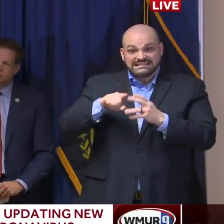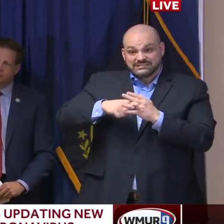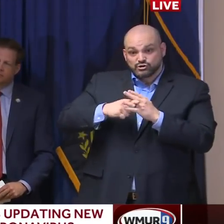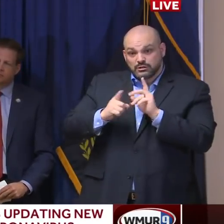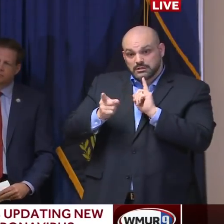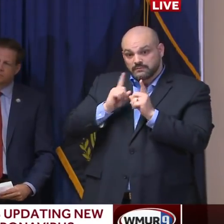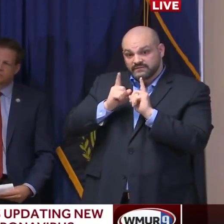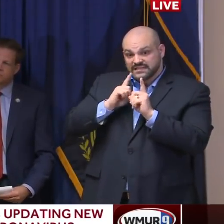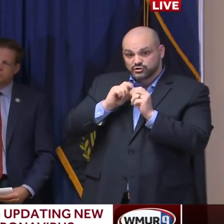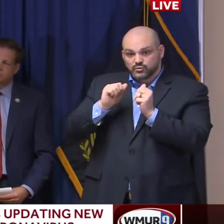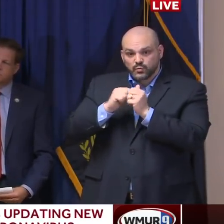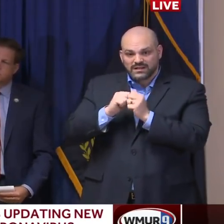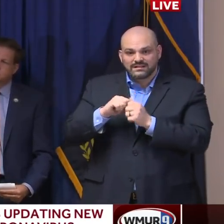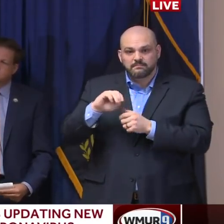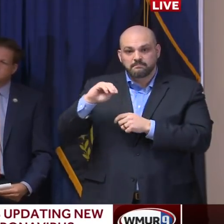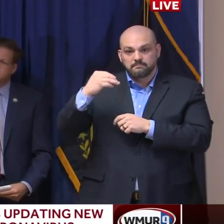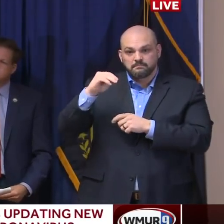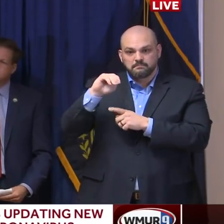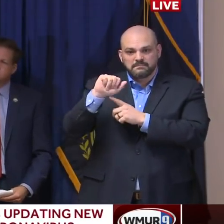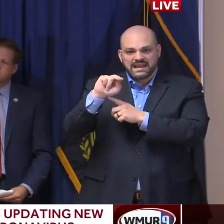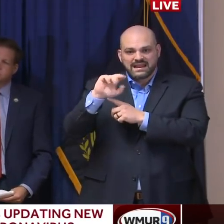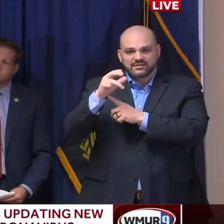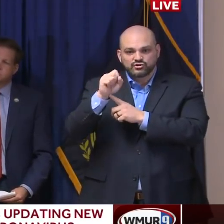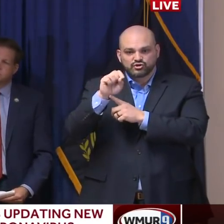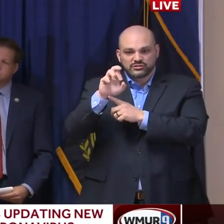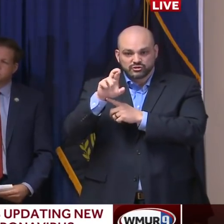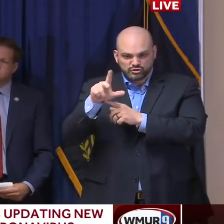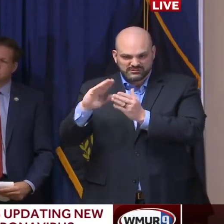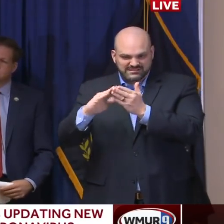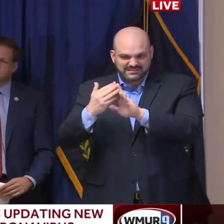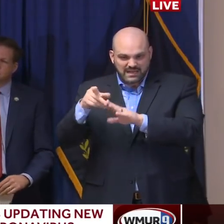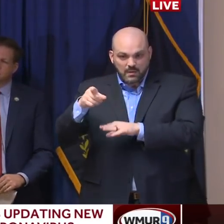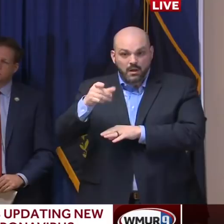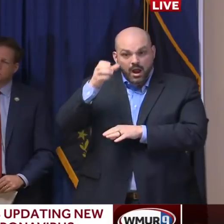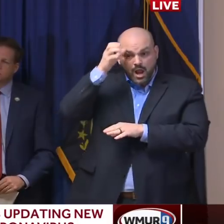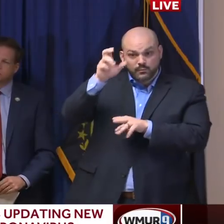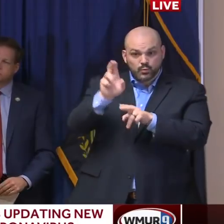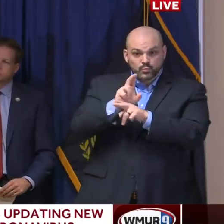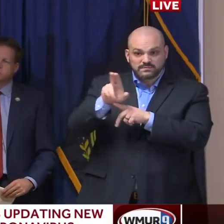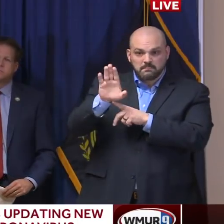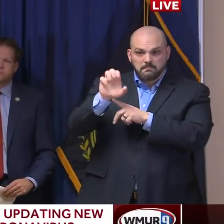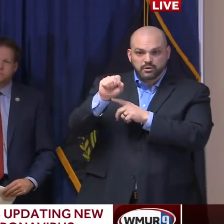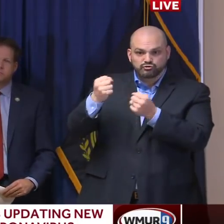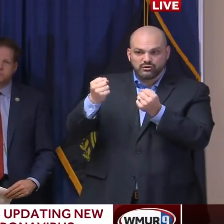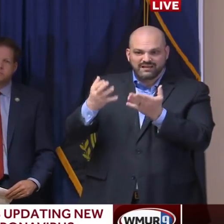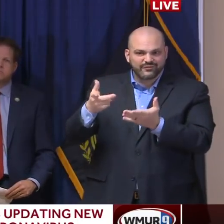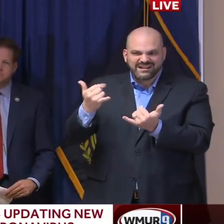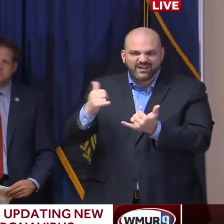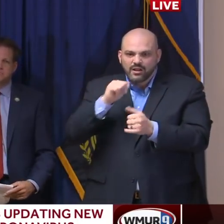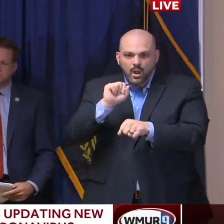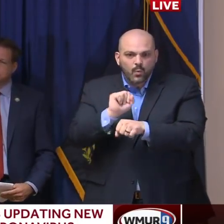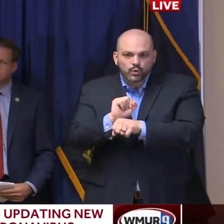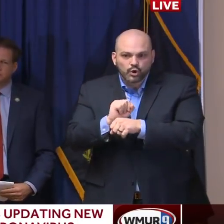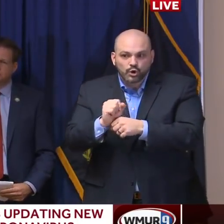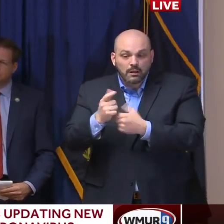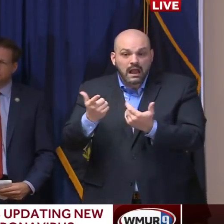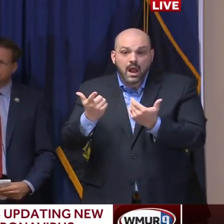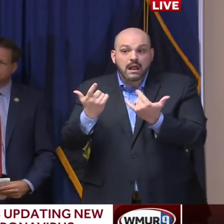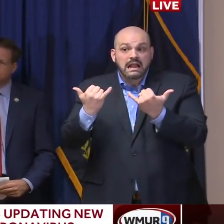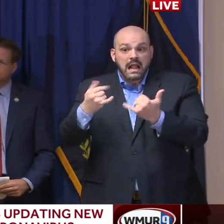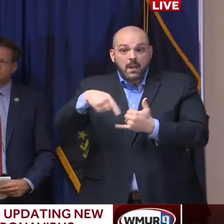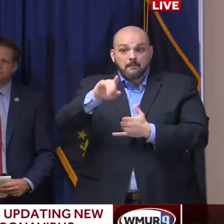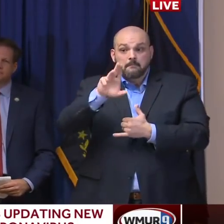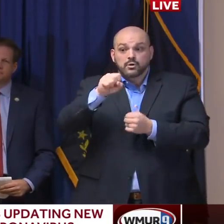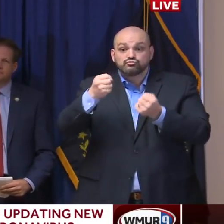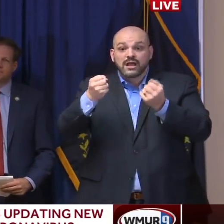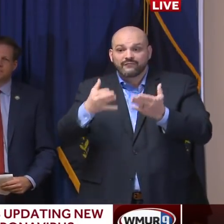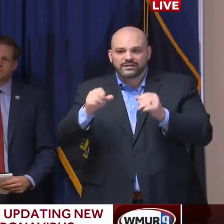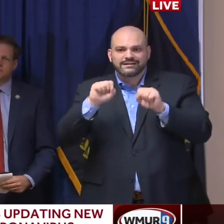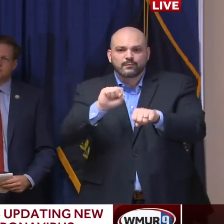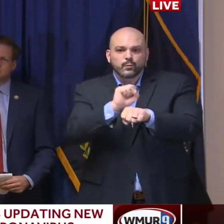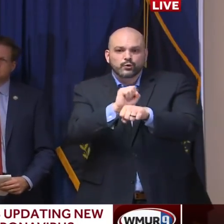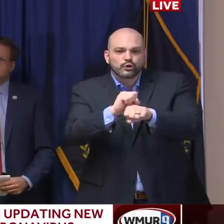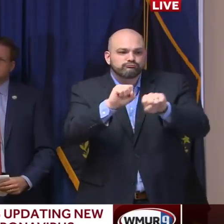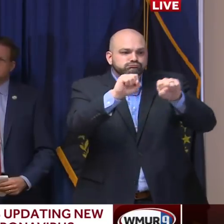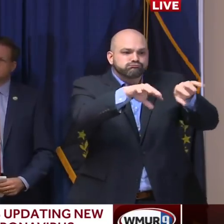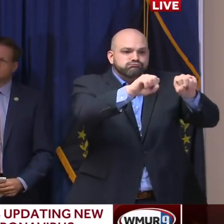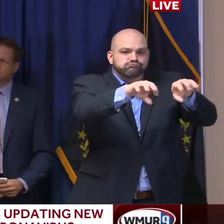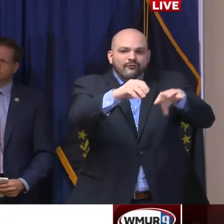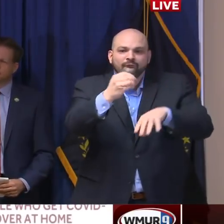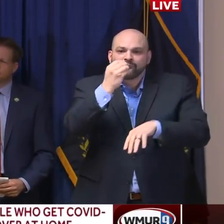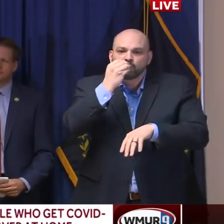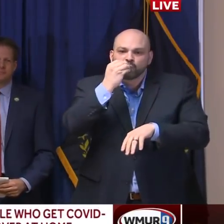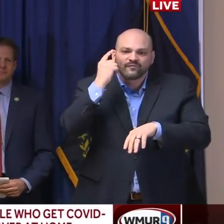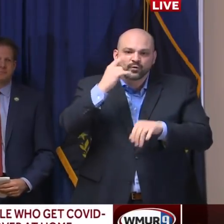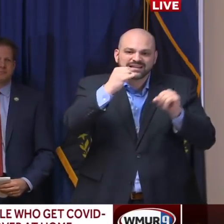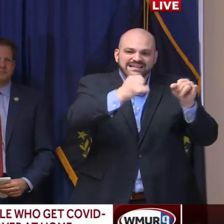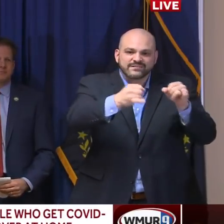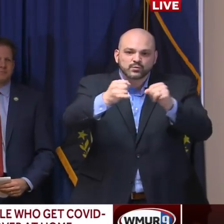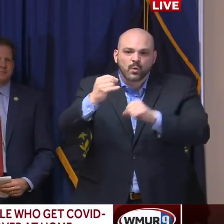IN MY INITIAL CONVERSATIONS WITH MANCHESTER, THEY HAD THE CONCEPT OF USING BUS DRIVERS WHO OTHERWISE MIGHT NOT BE DEPLOYED TO BE ABLE TO DO RUNS AND DROP OFF FOOD AT INDIVIDUAL